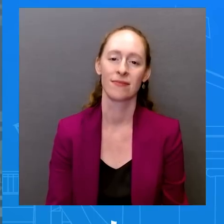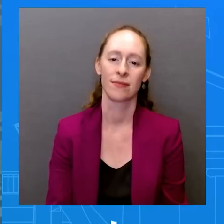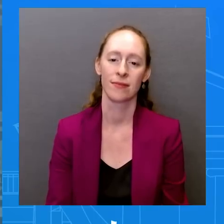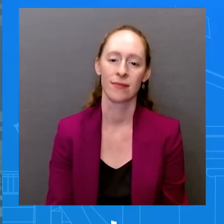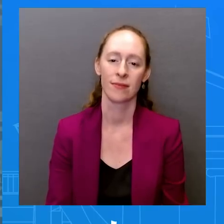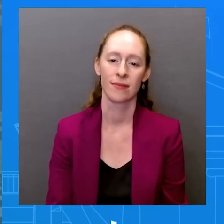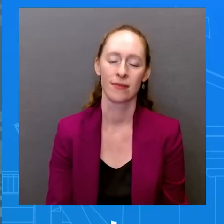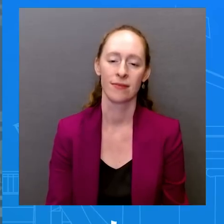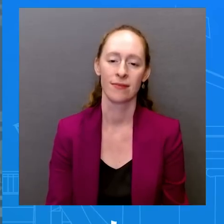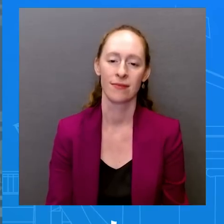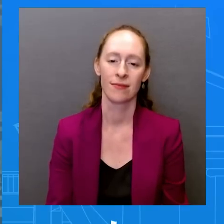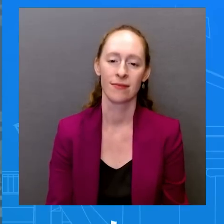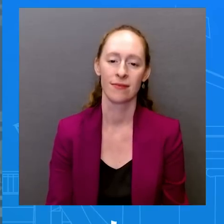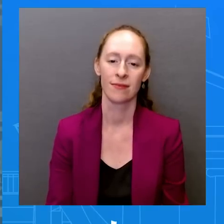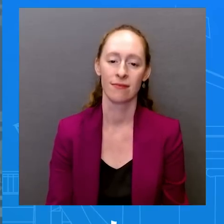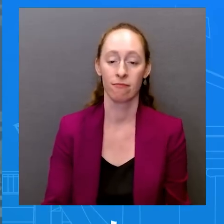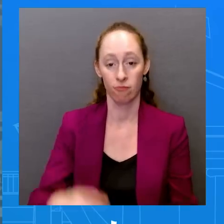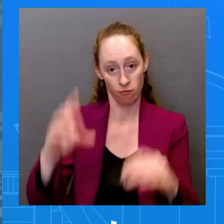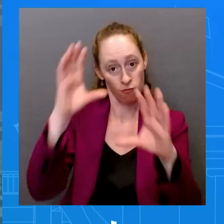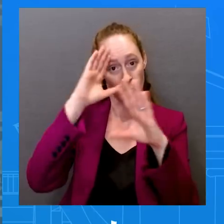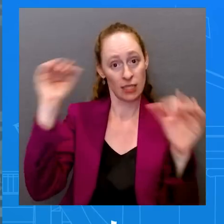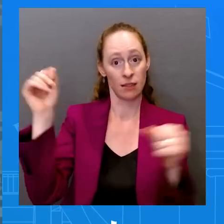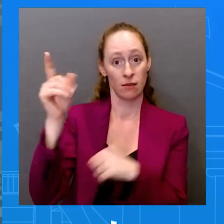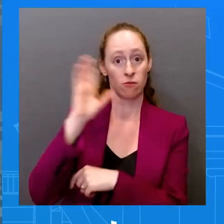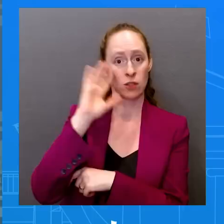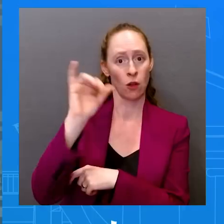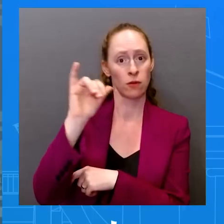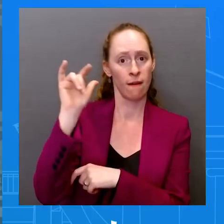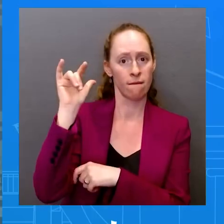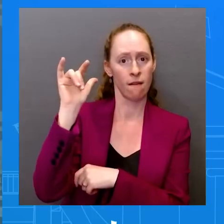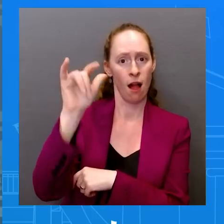new $20 billion semiconductor manufacturing facility.